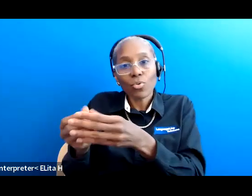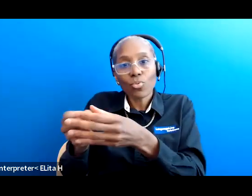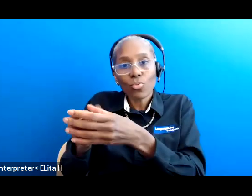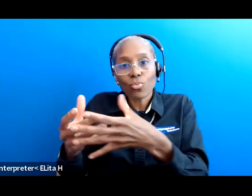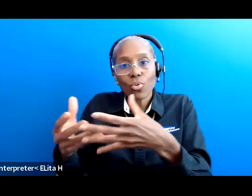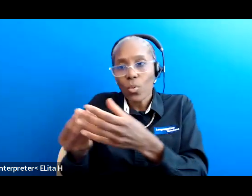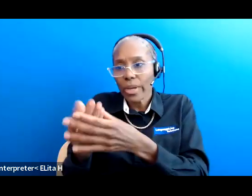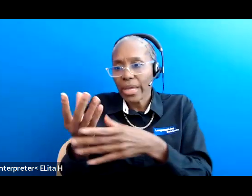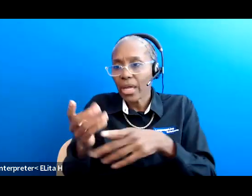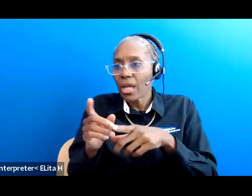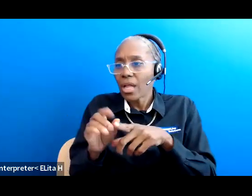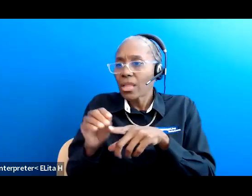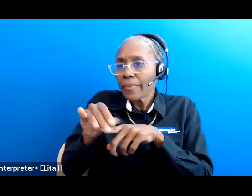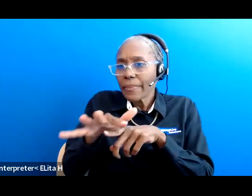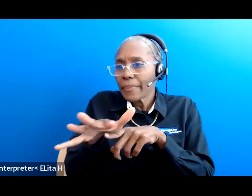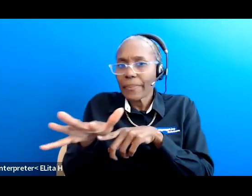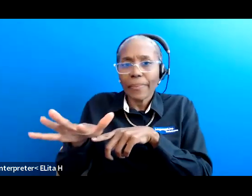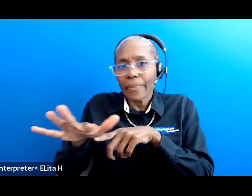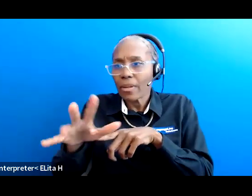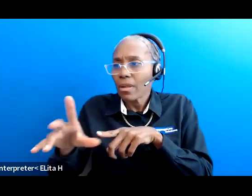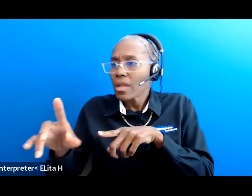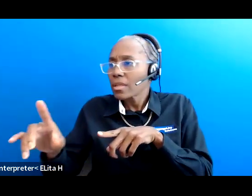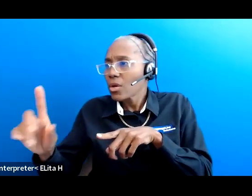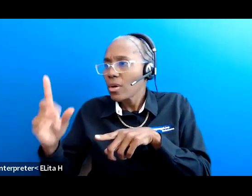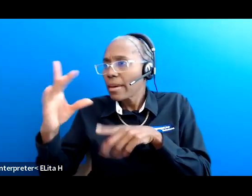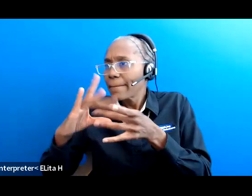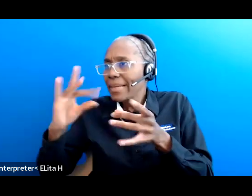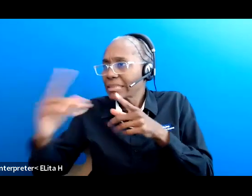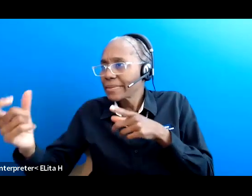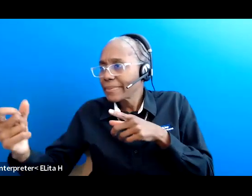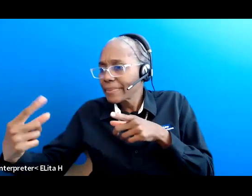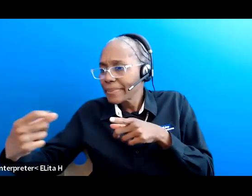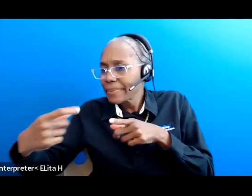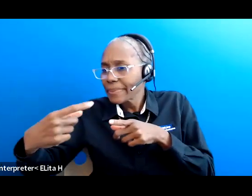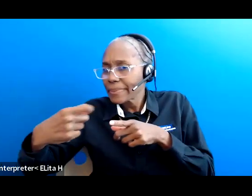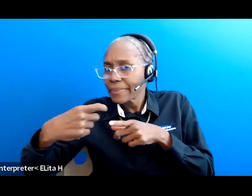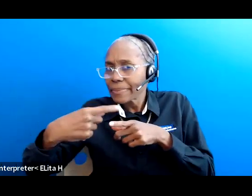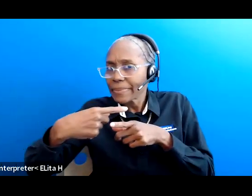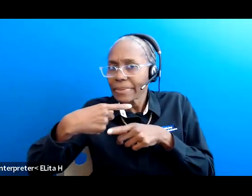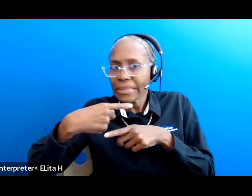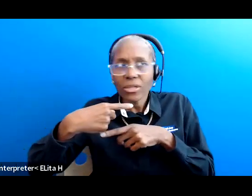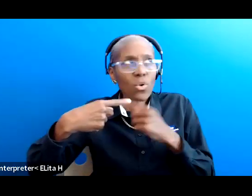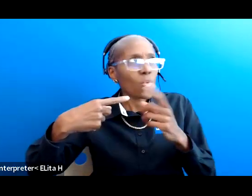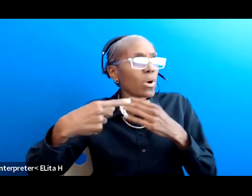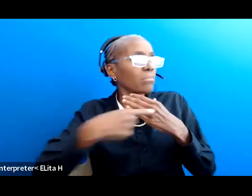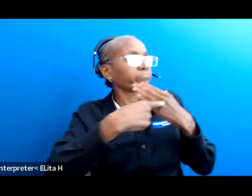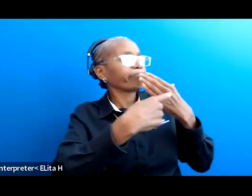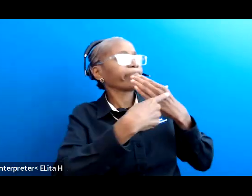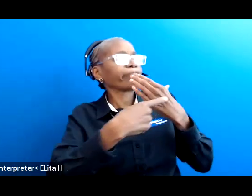find that an alternative pathway to get messages to and from the brain. And that's what really is causing that. So it's really a good thing.